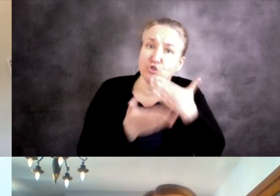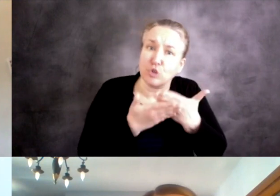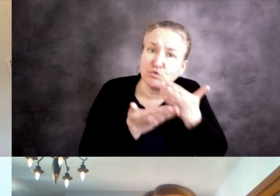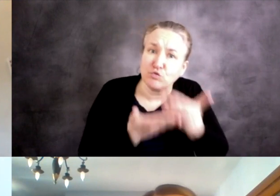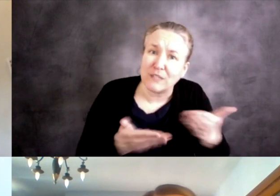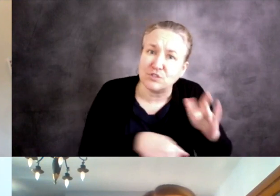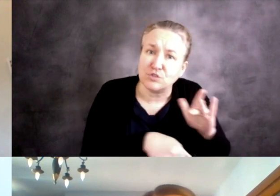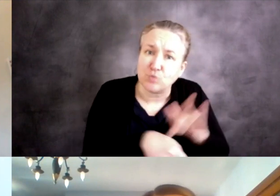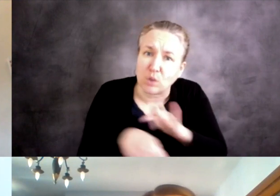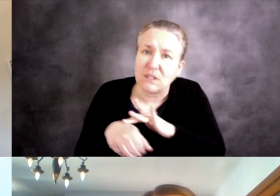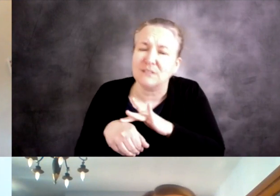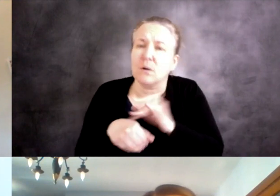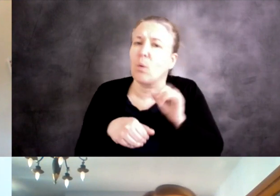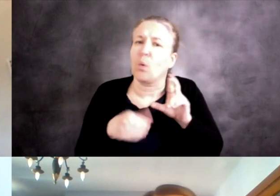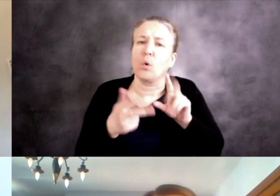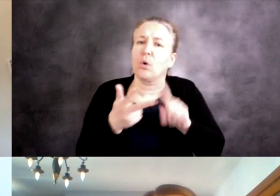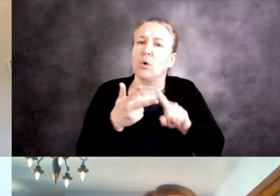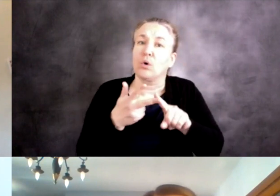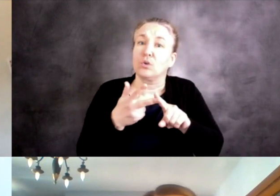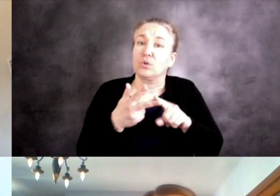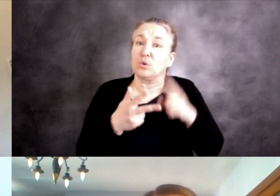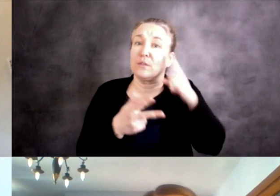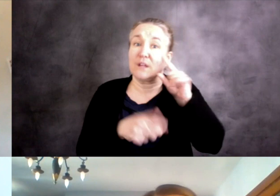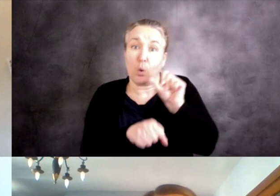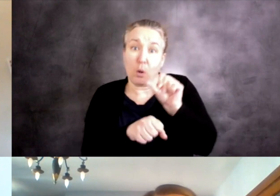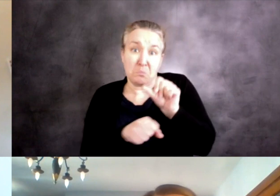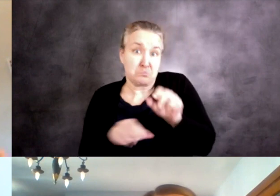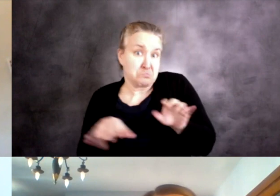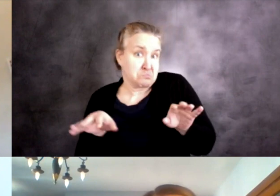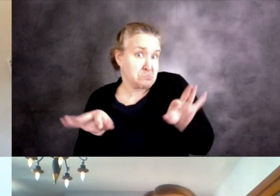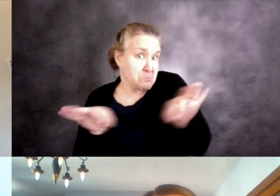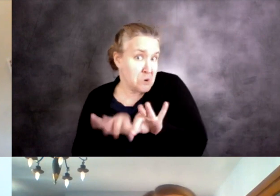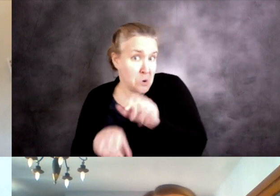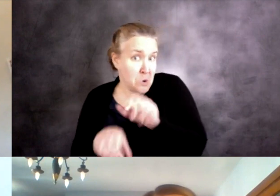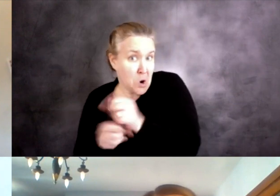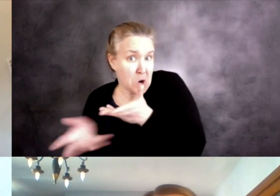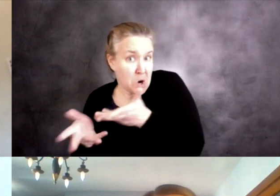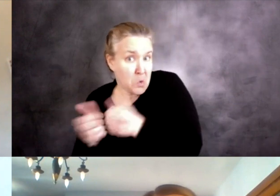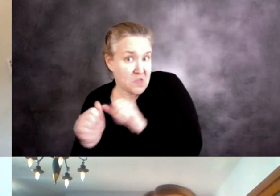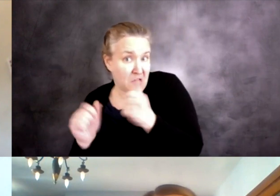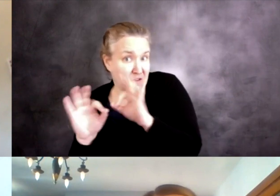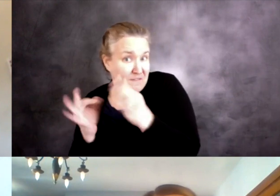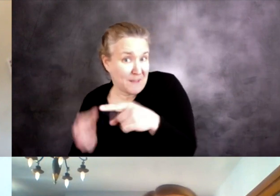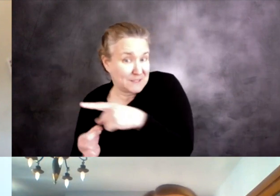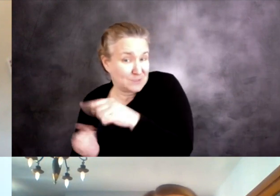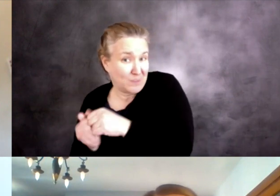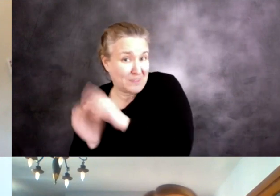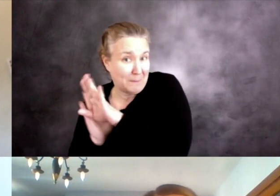you think them working with other families that share similar background to their child or ways